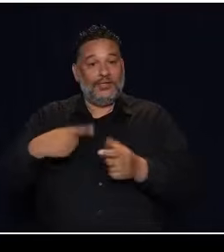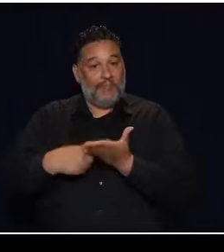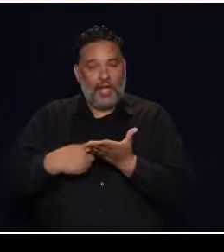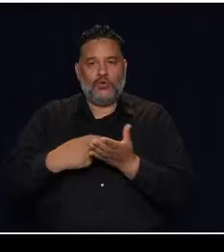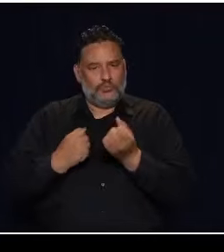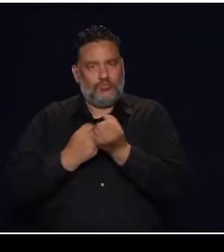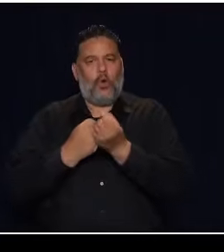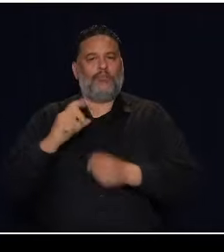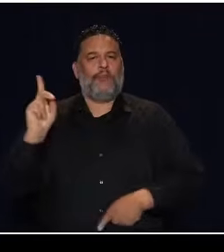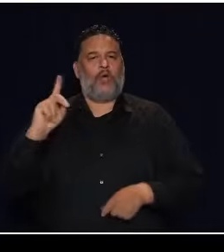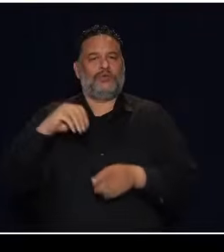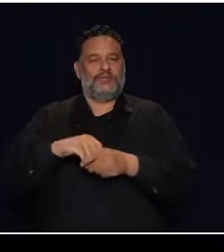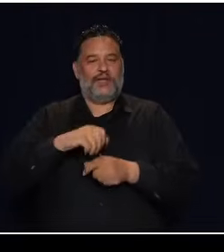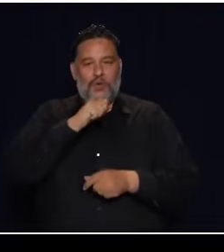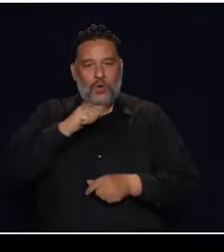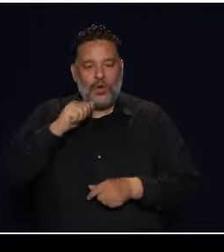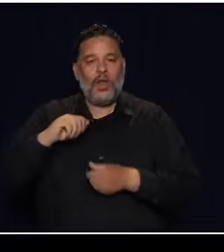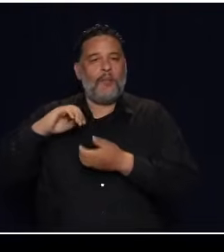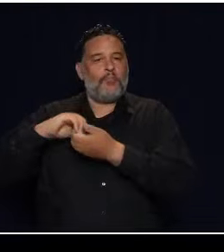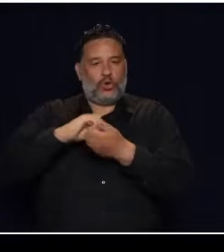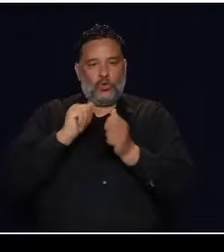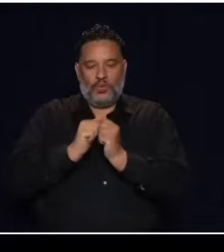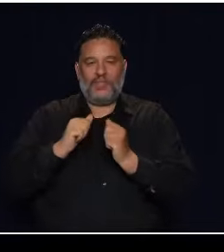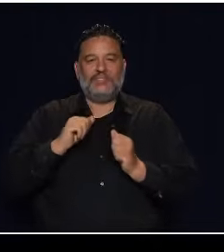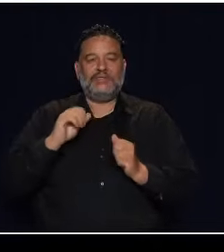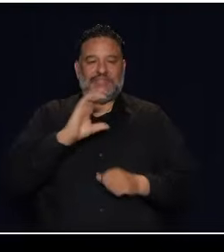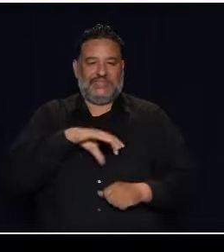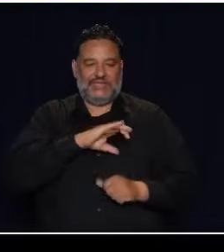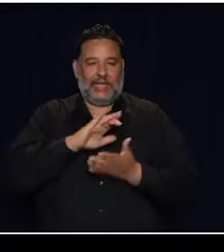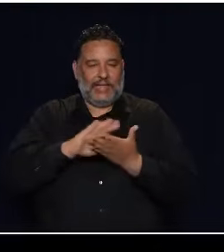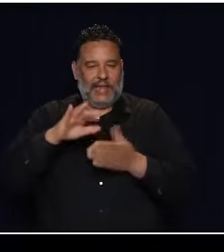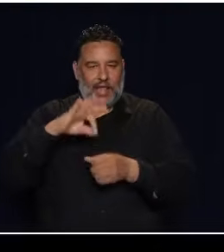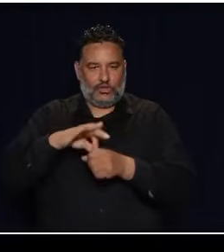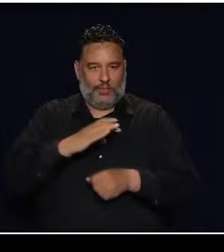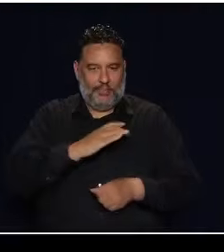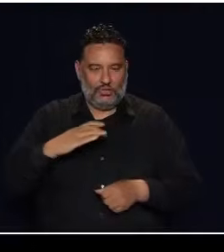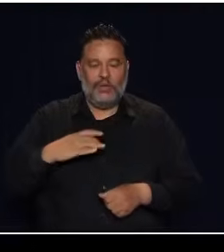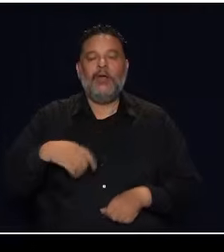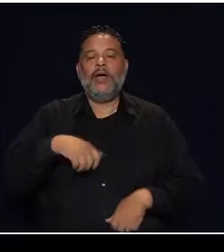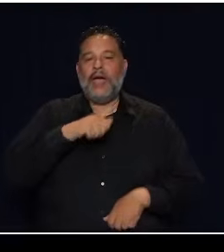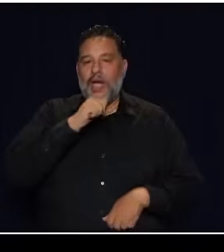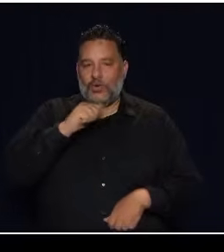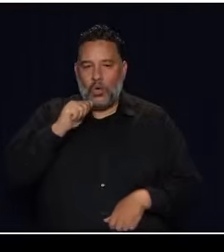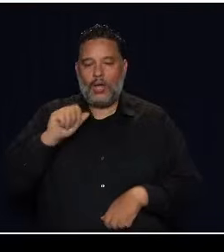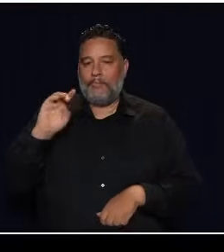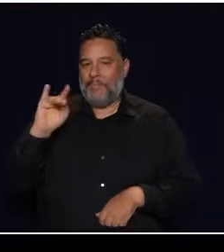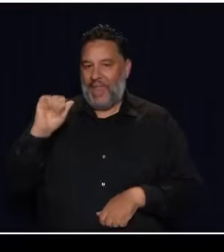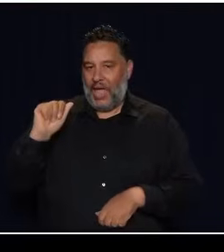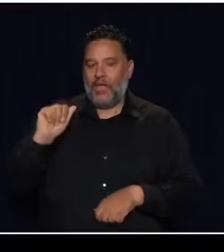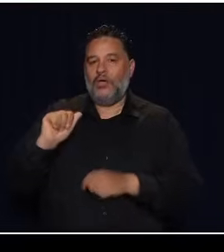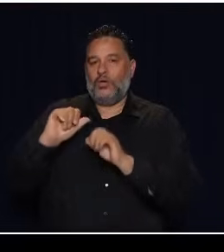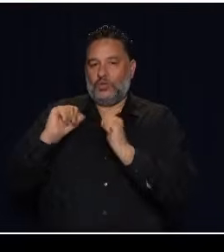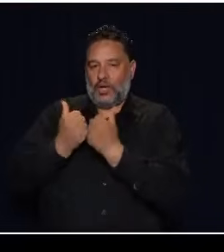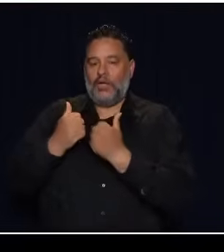PART OF AN EFFORT TO SUPPORT DEMOCRACY IN ARIZONA THROUGH A PARTNERSHIP WITH THE CITIZENS CLEAN ELECTIONS COMMISSION,